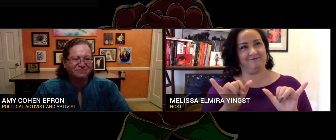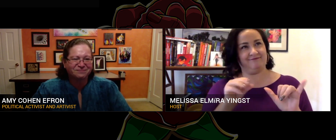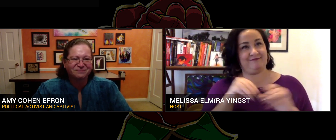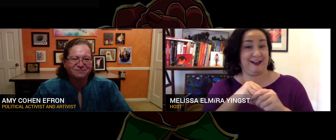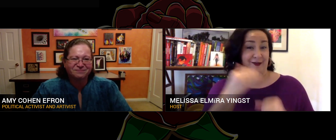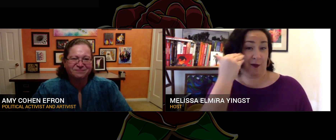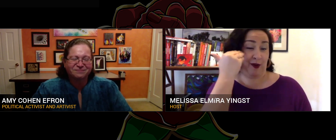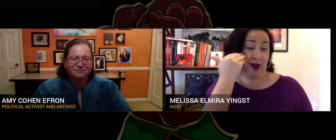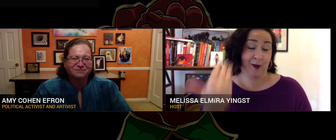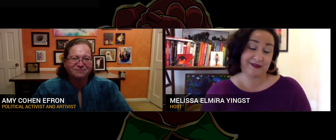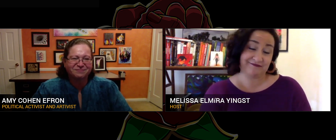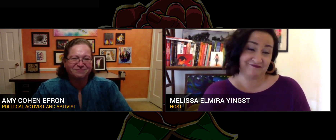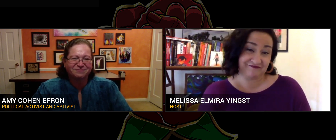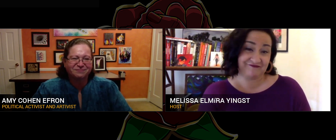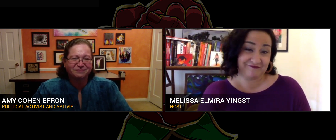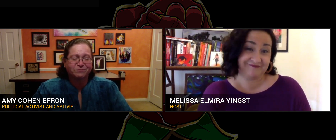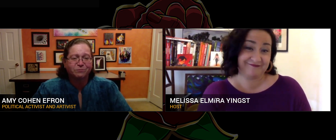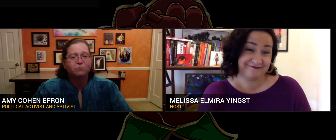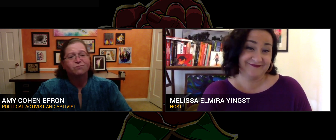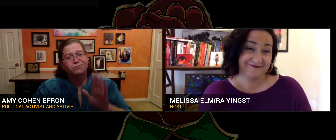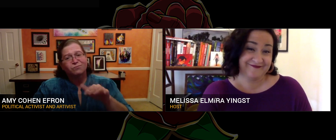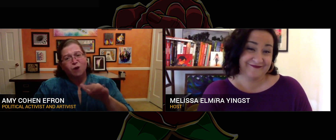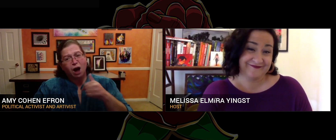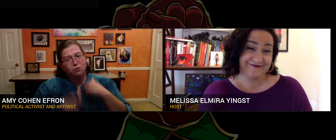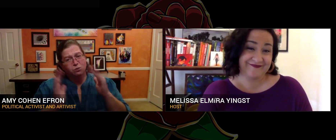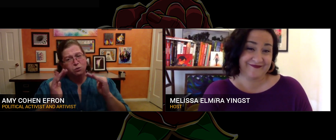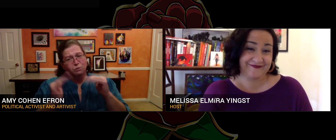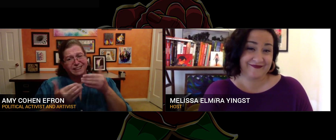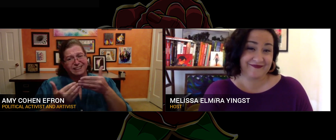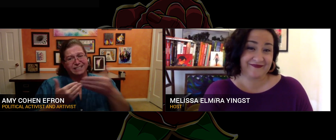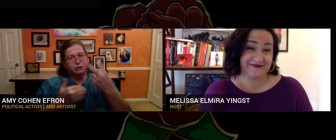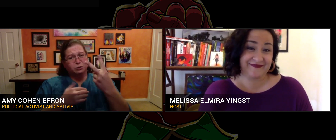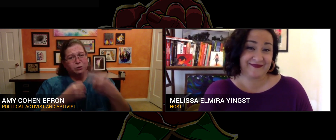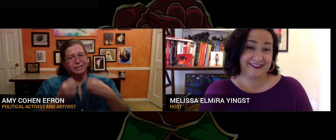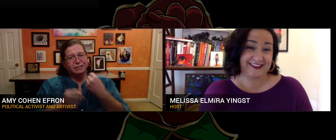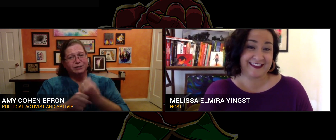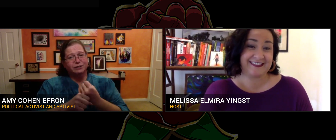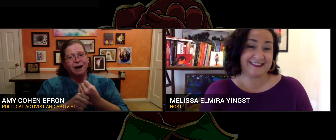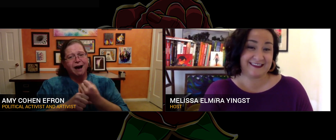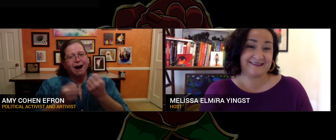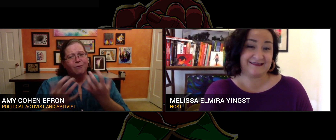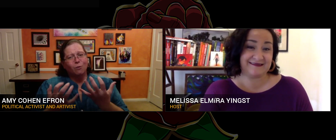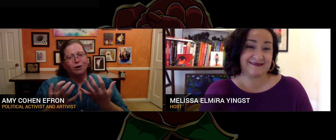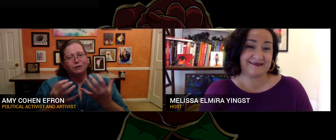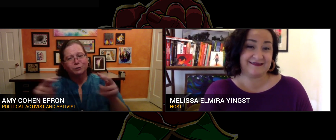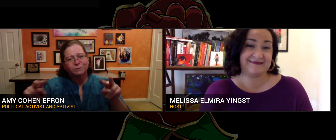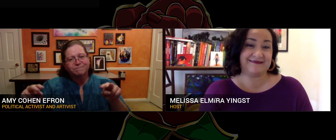But the important part is to keep alert of what is going on. I hope that in the next two years,